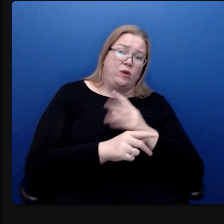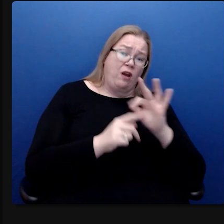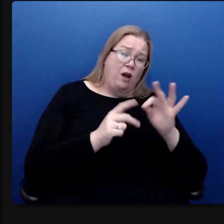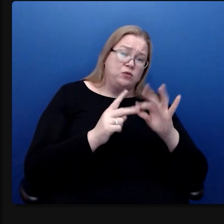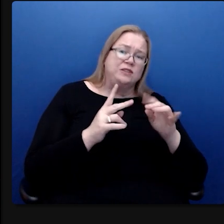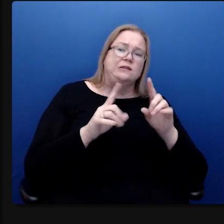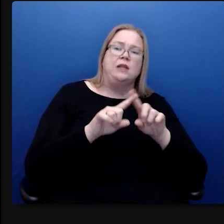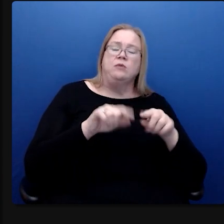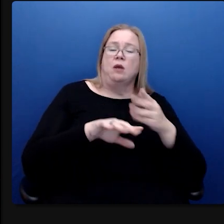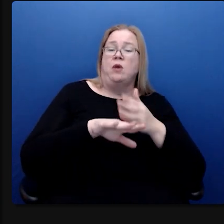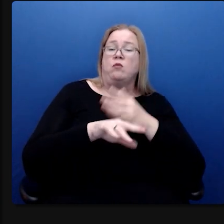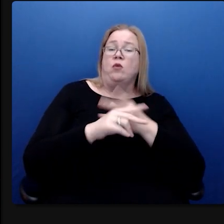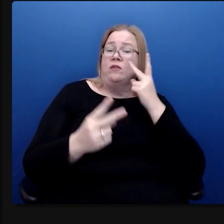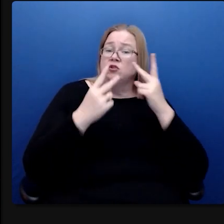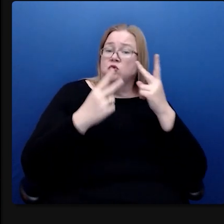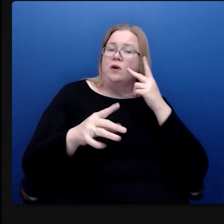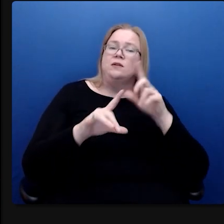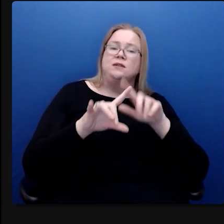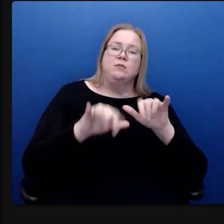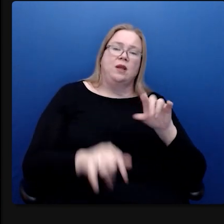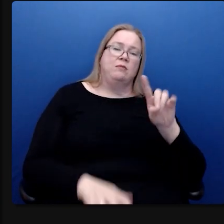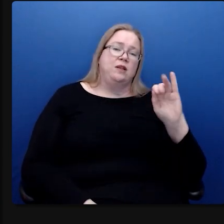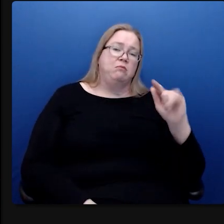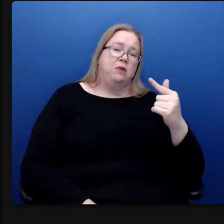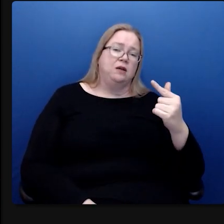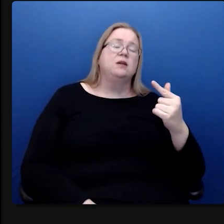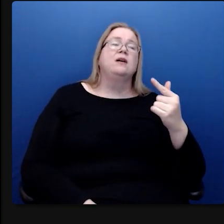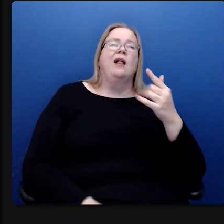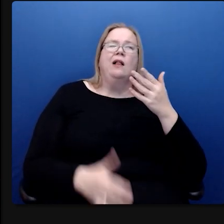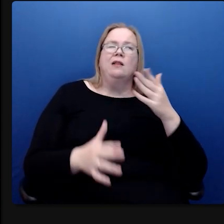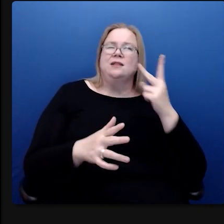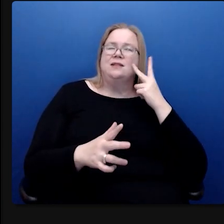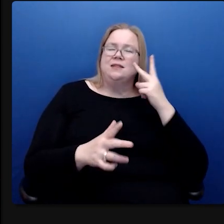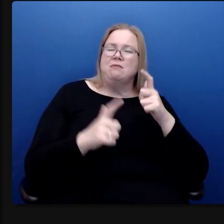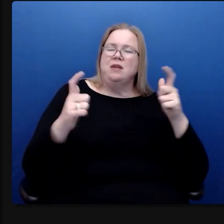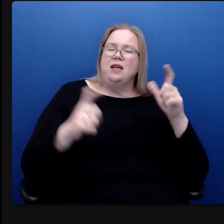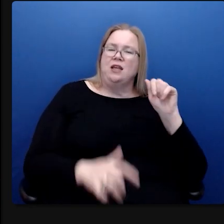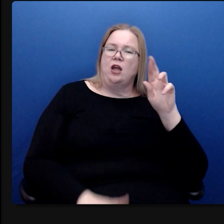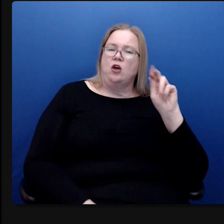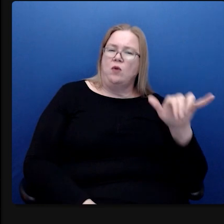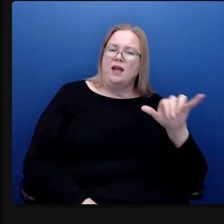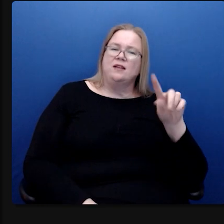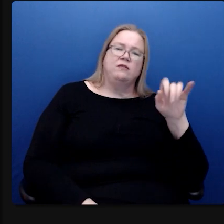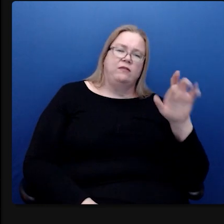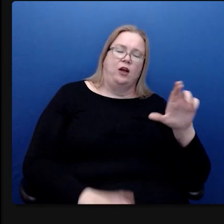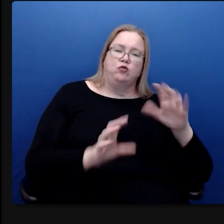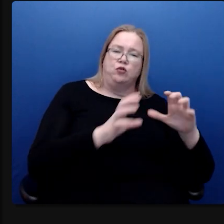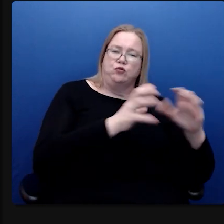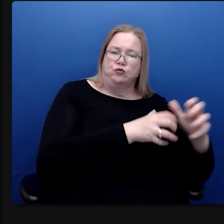while improving visualizers during debugging. This will let you see large arrays and vectors.